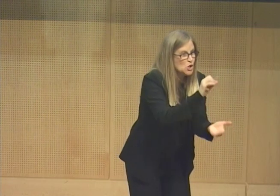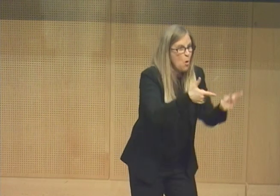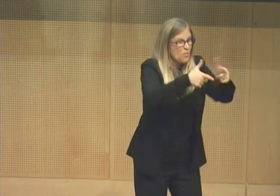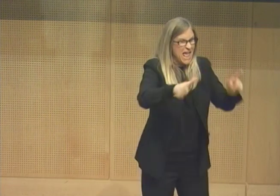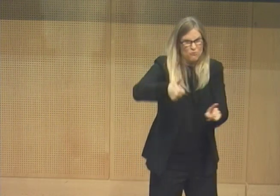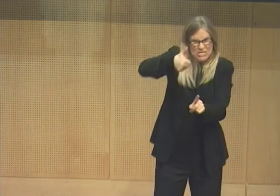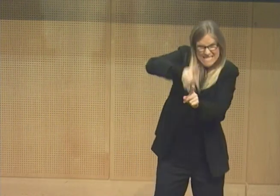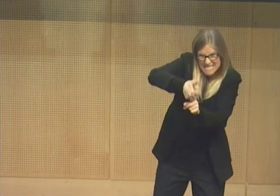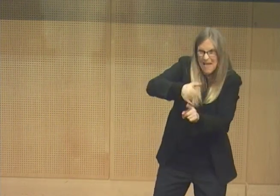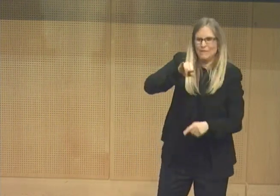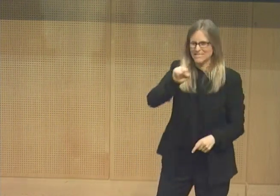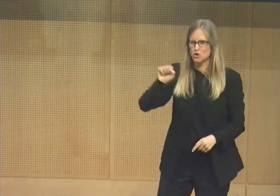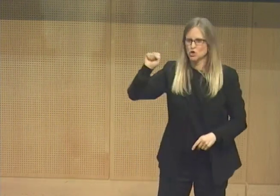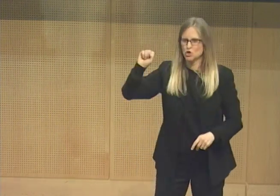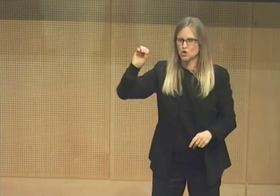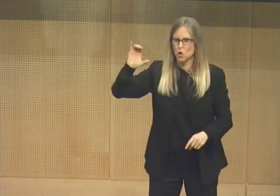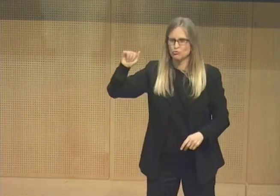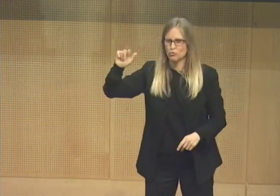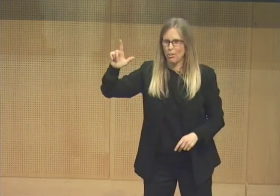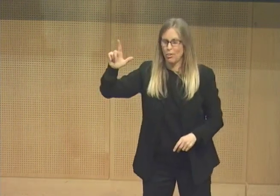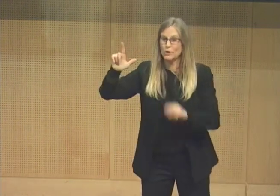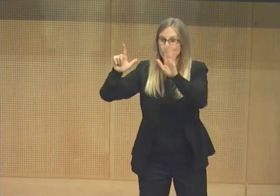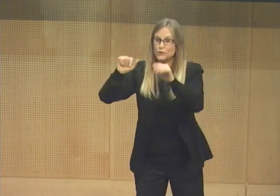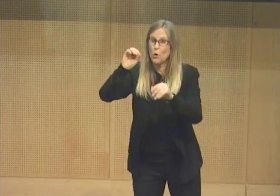So language itself is social.